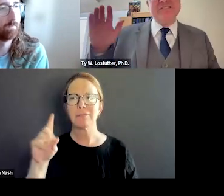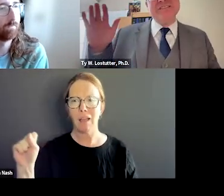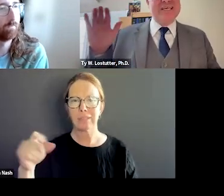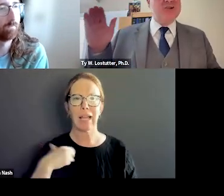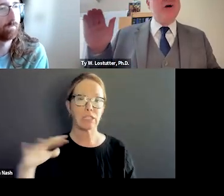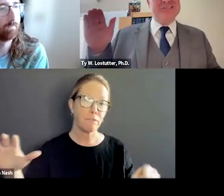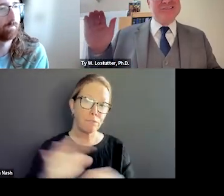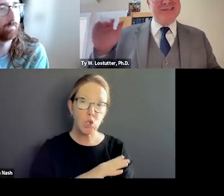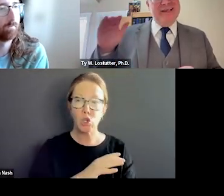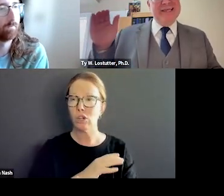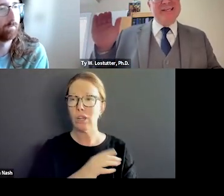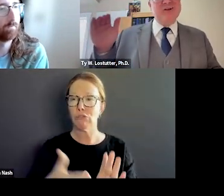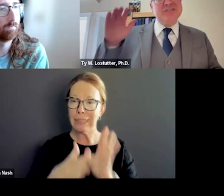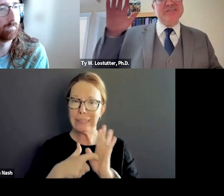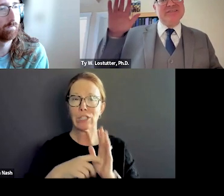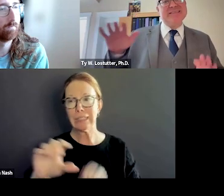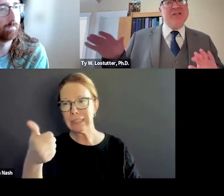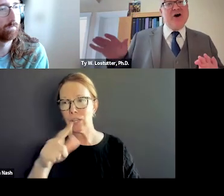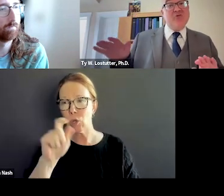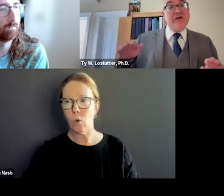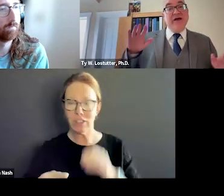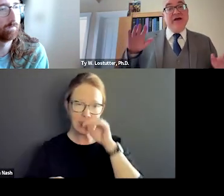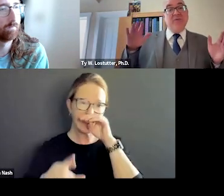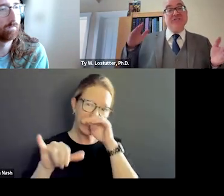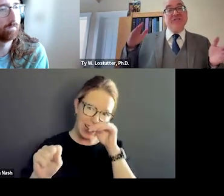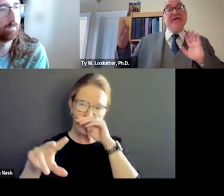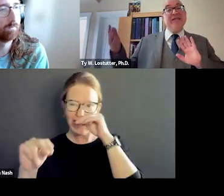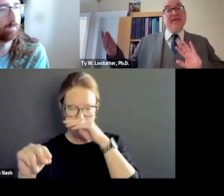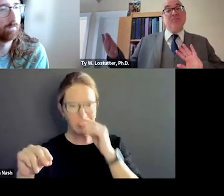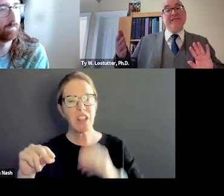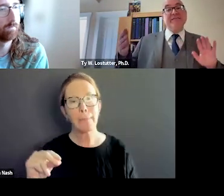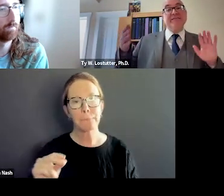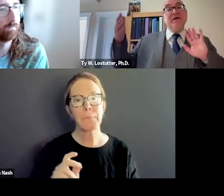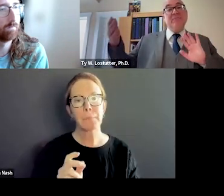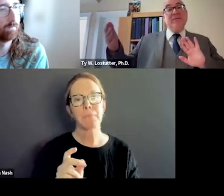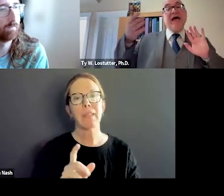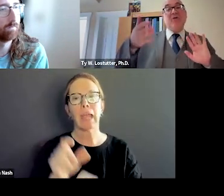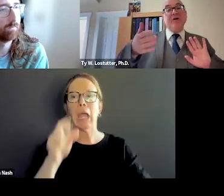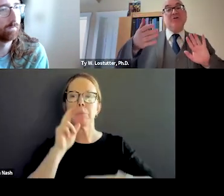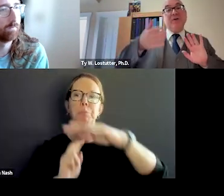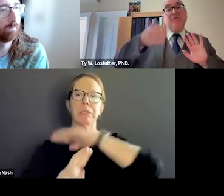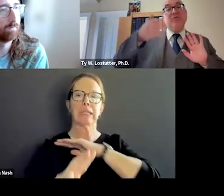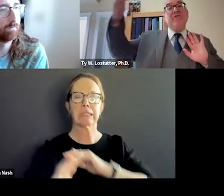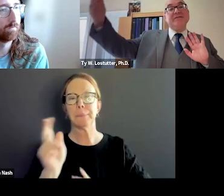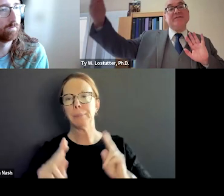which is just ten questions and ten questions. Yes. No. Which again, can predict people at risk or people who are having,